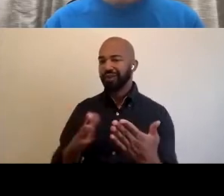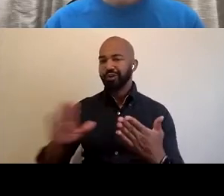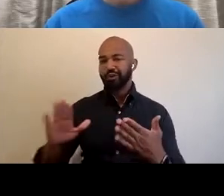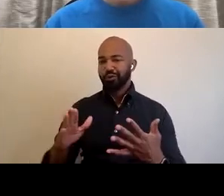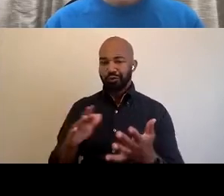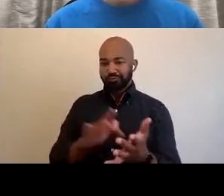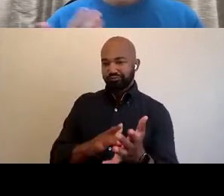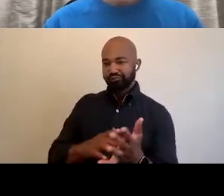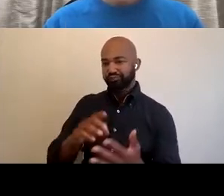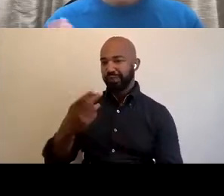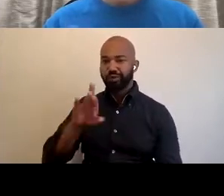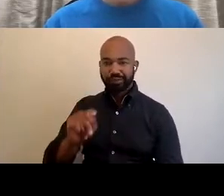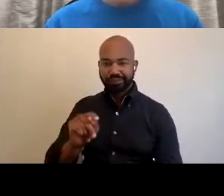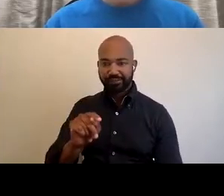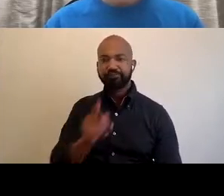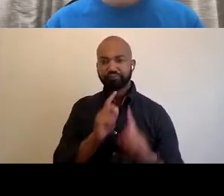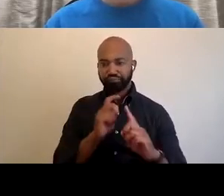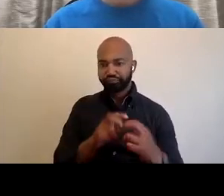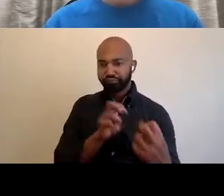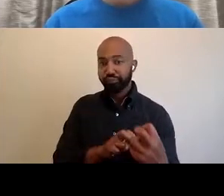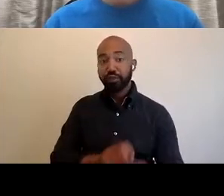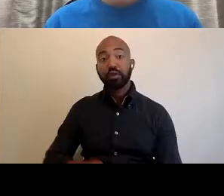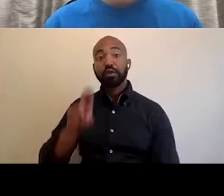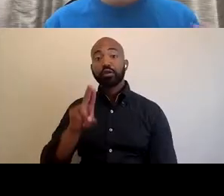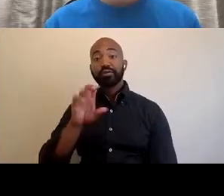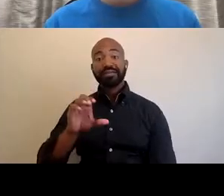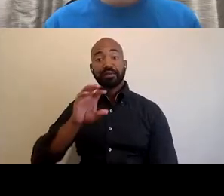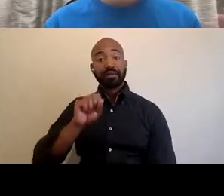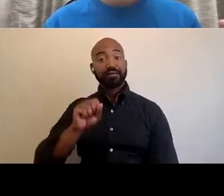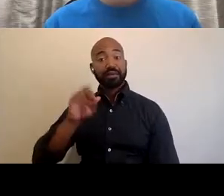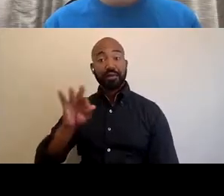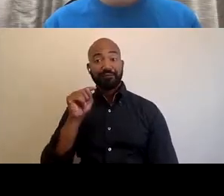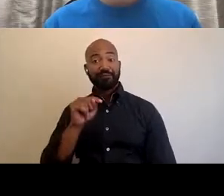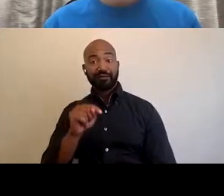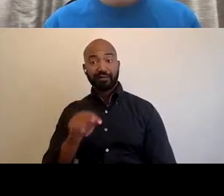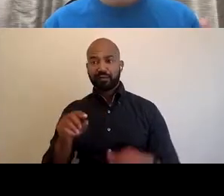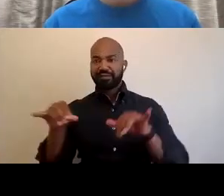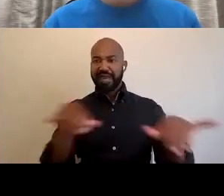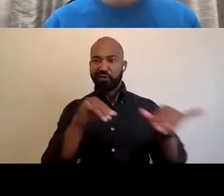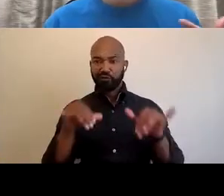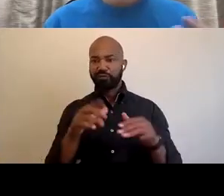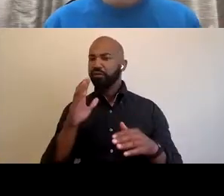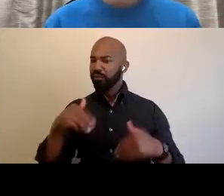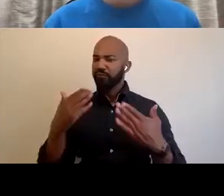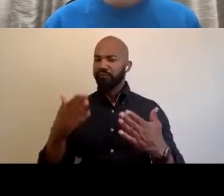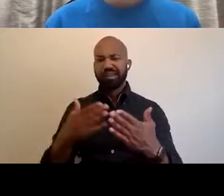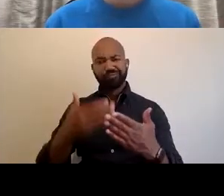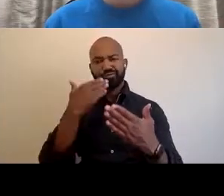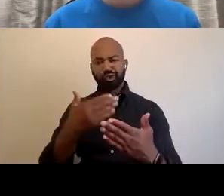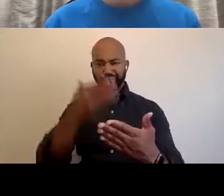And the UCSF guidelines also provide some great evidence in terms of how to navigate those.